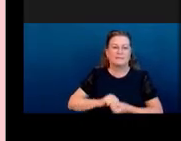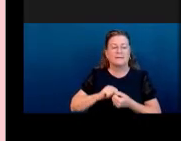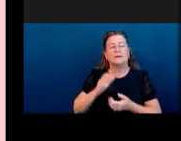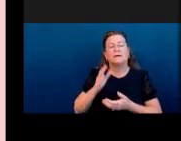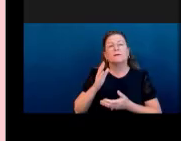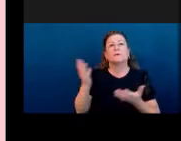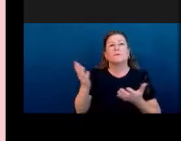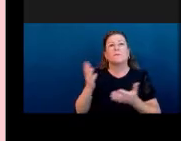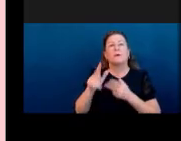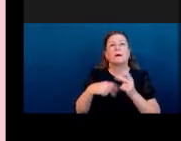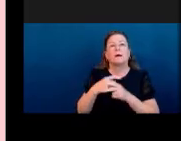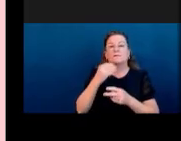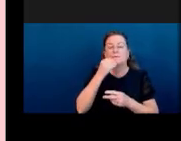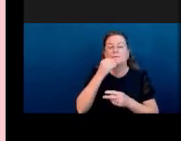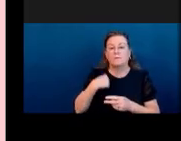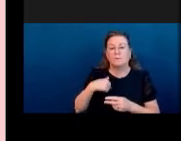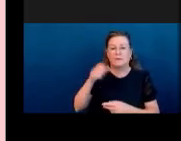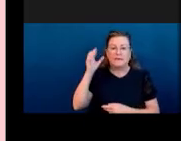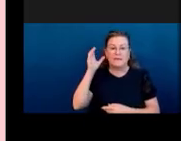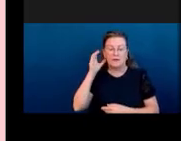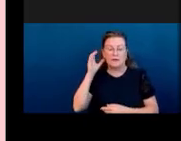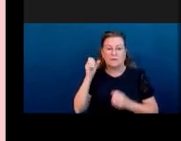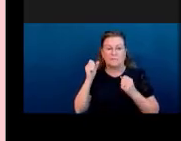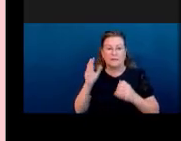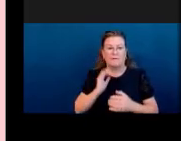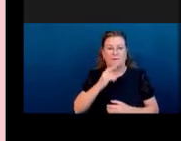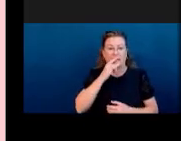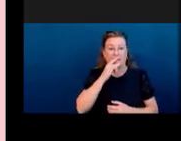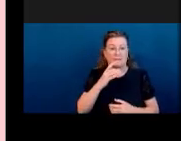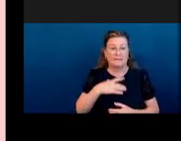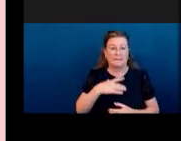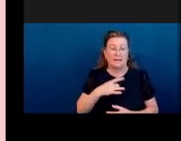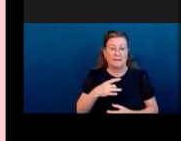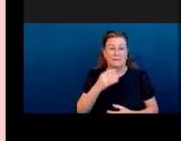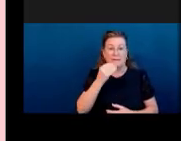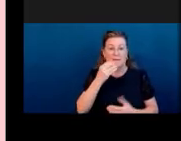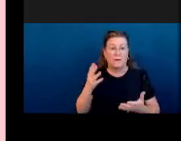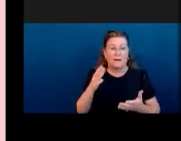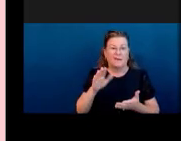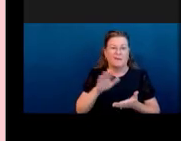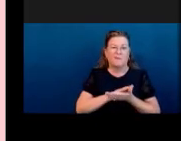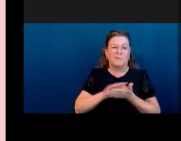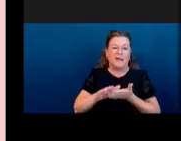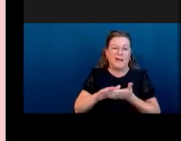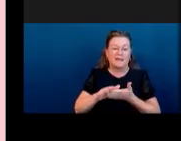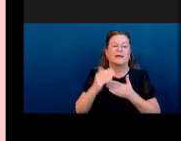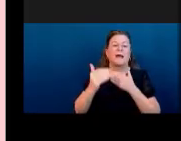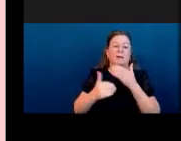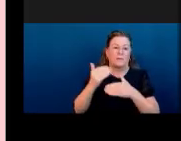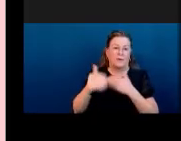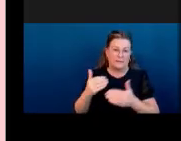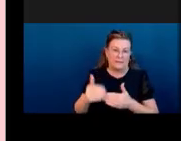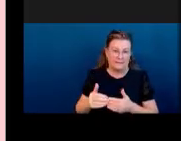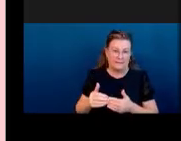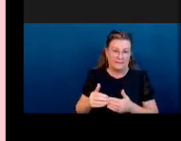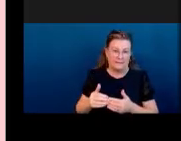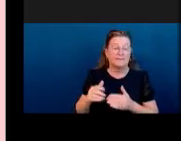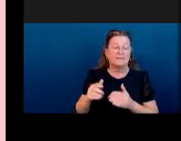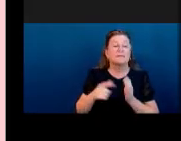we oftentimes hear that a lot of our kids like to eat bland and processed, and it's sometimes that's because they're